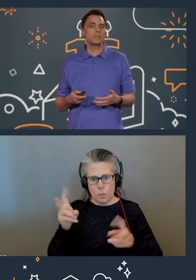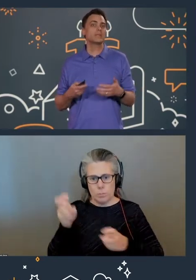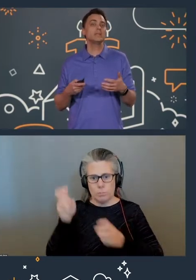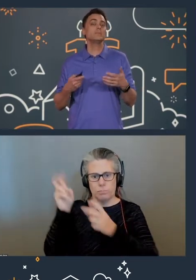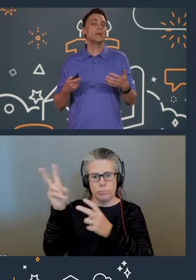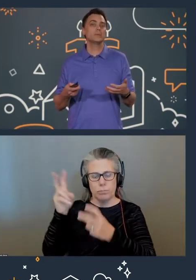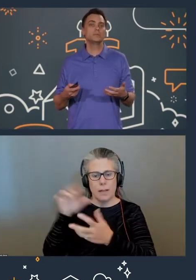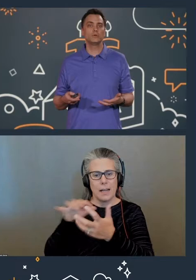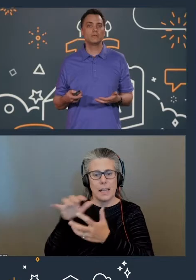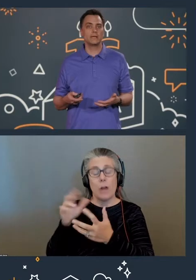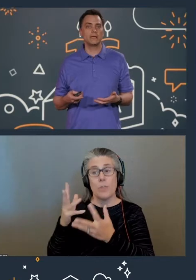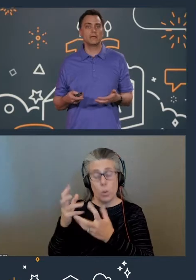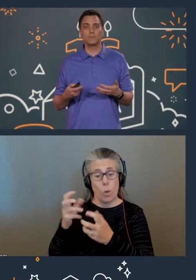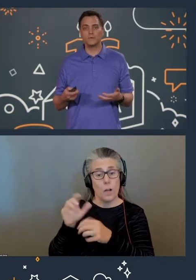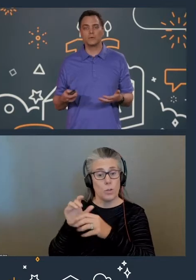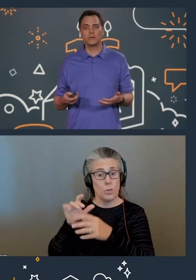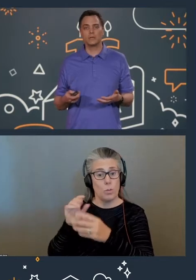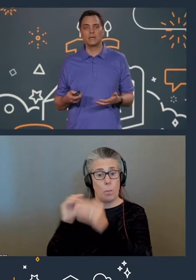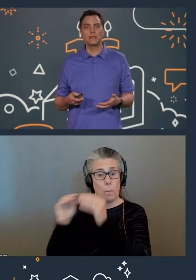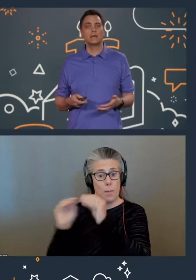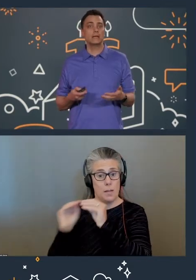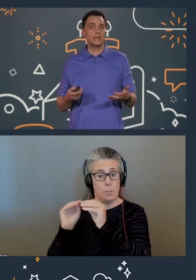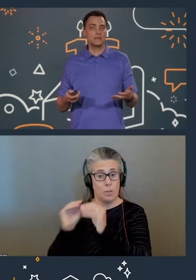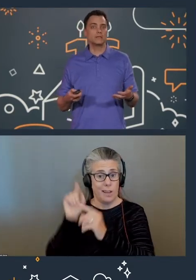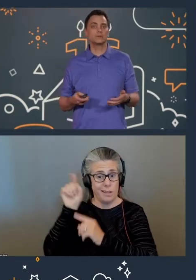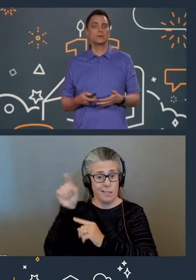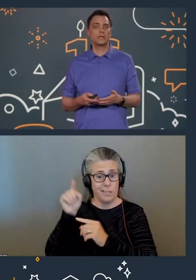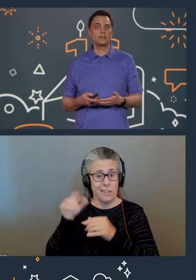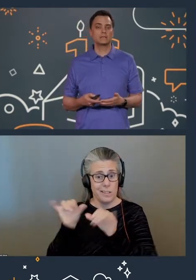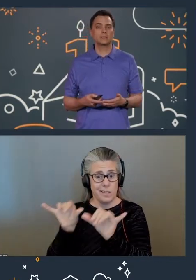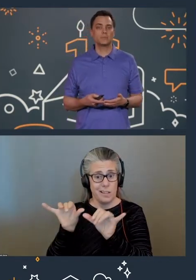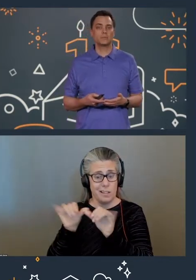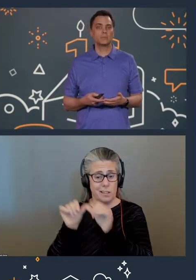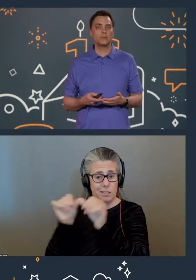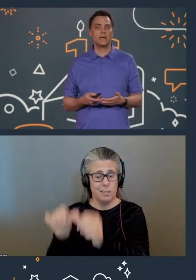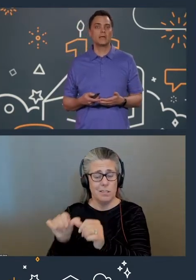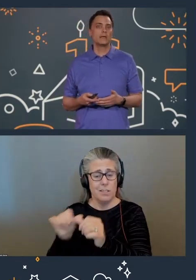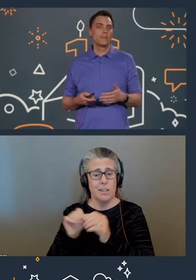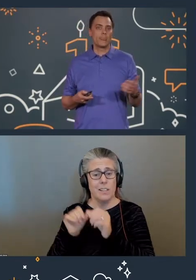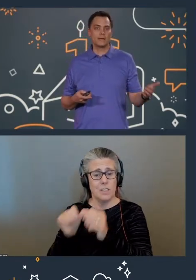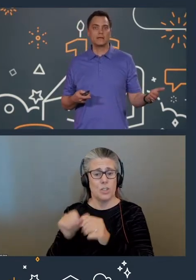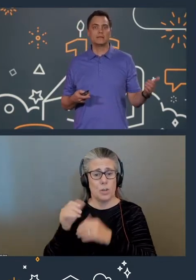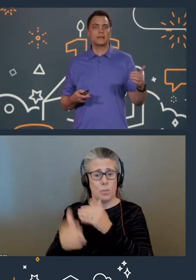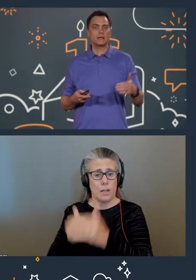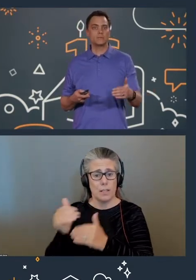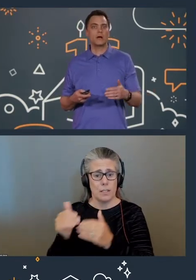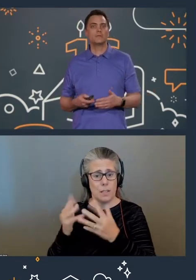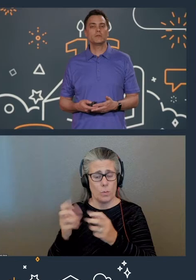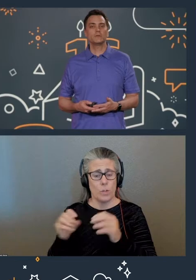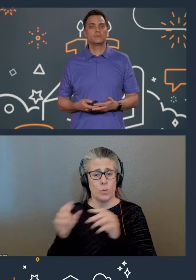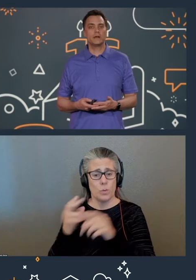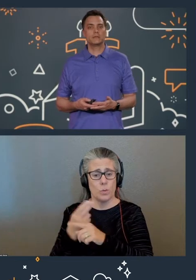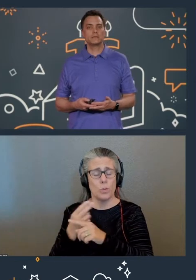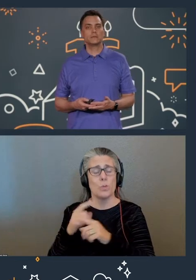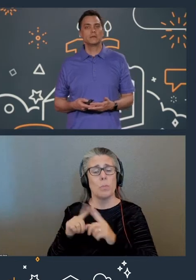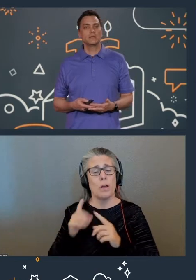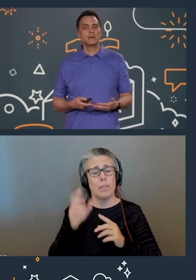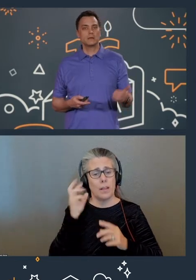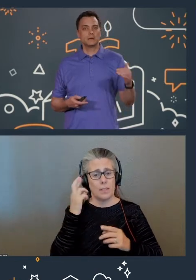but they need to be able to move that data, and move it quickly. Again, this is where DataSync comes into play. As that data comes off of those devices,